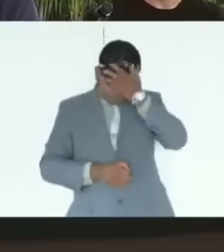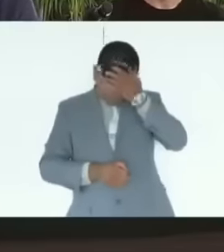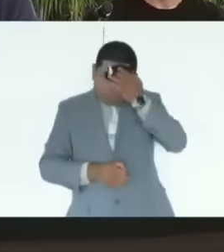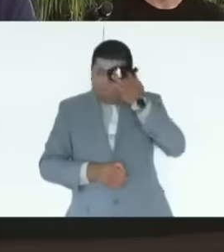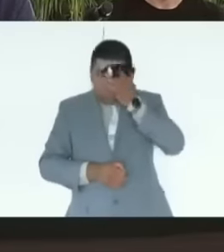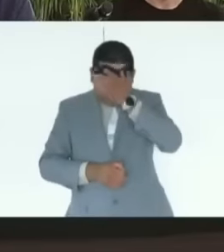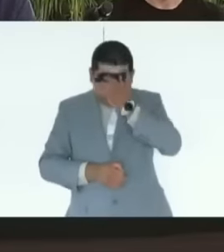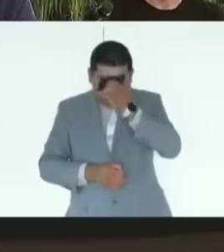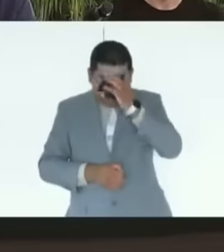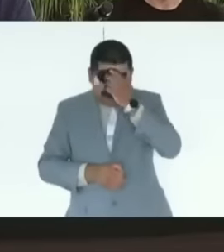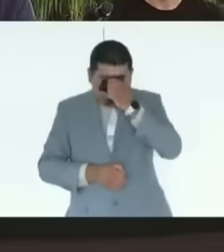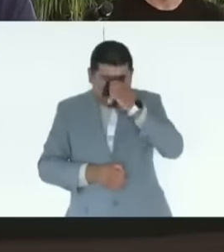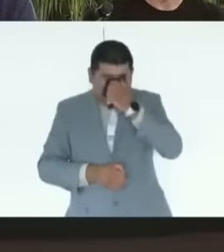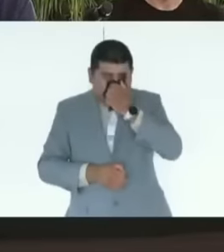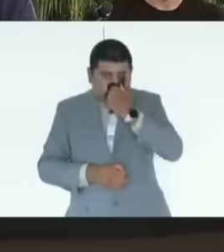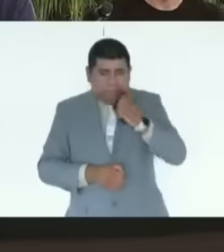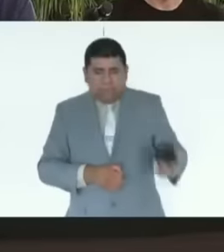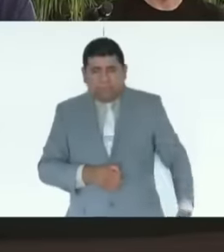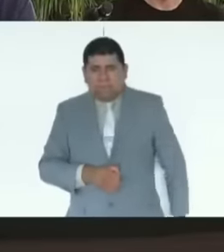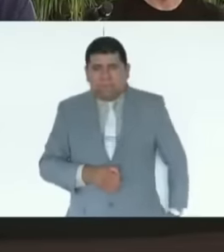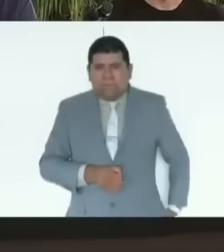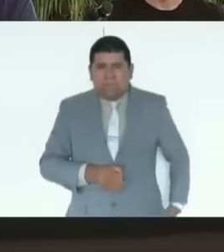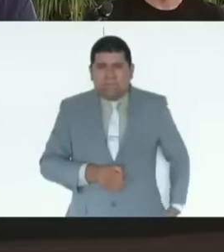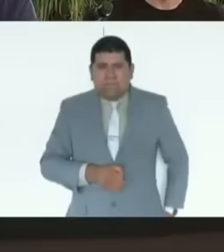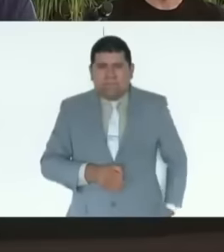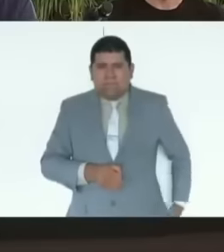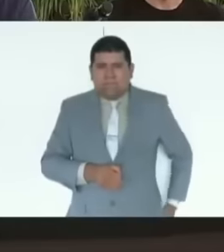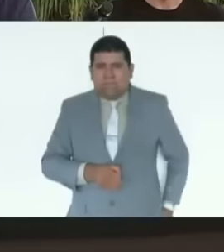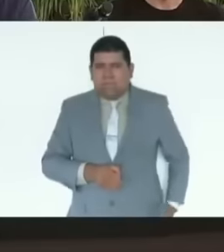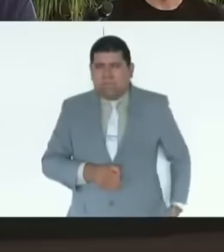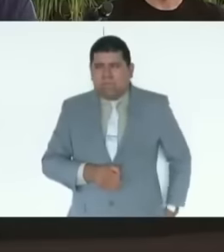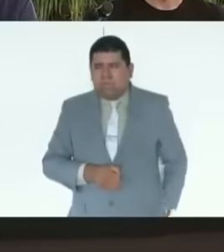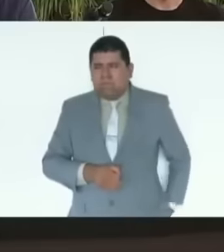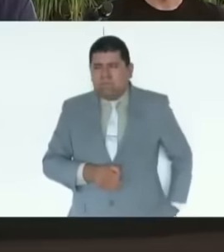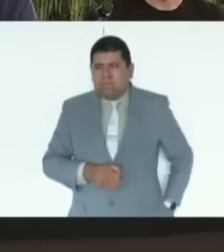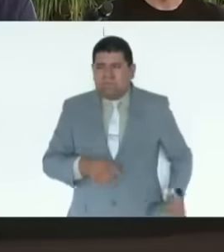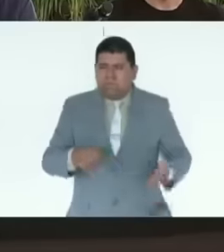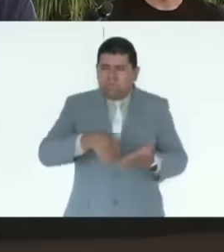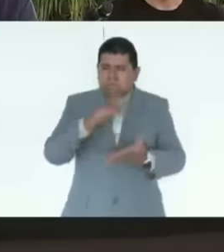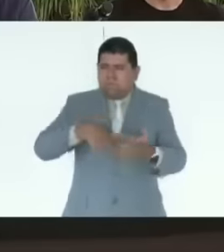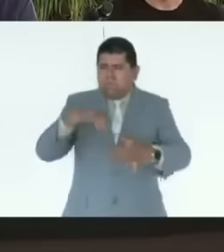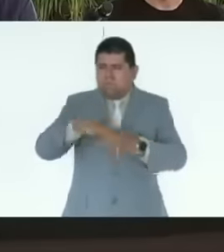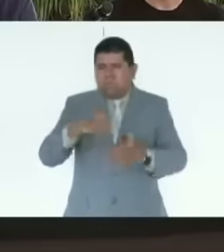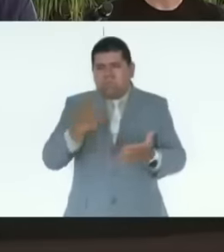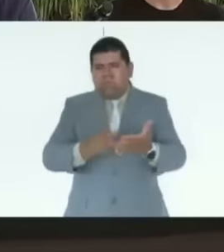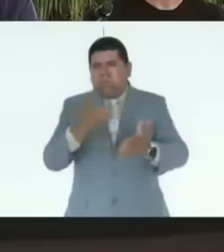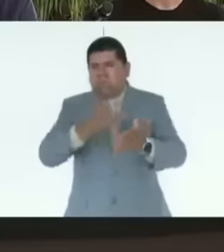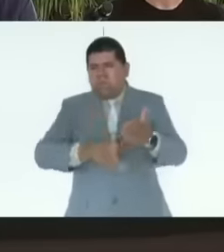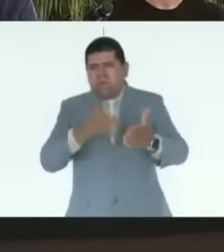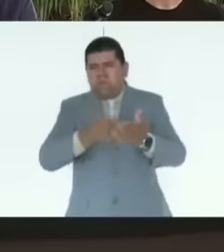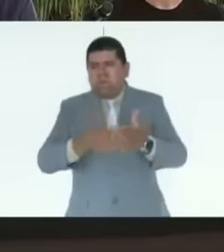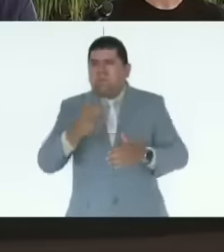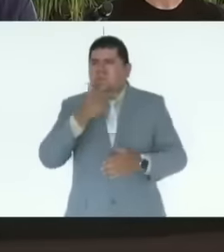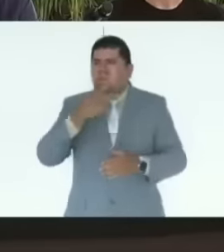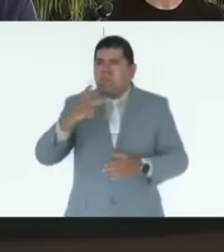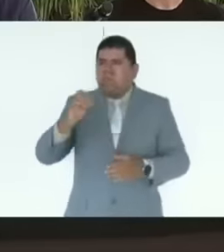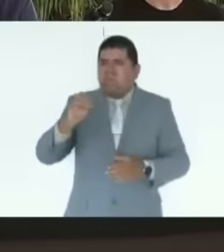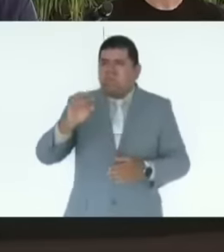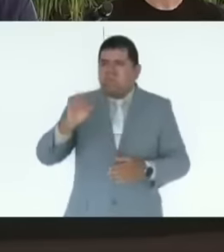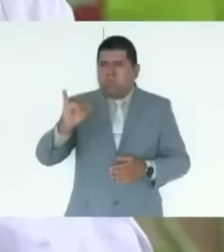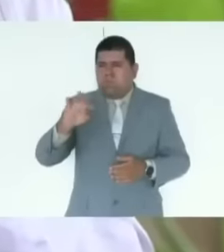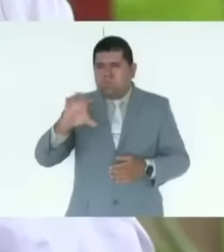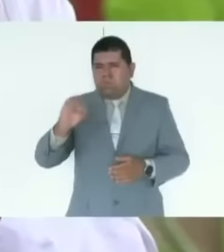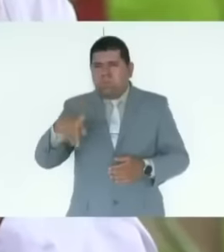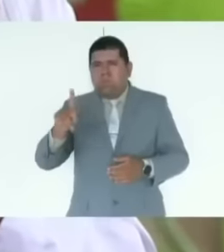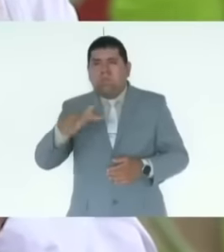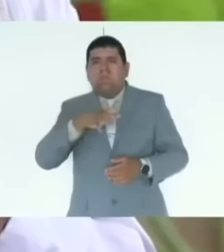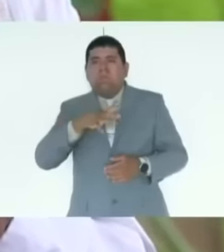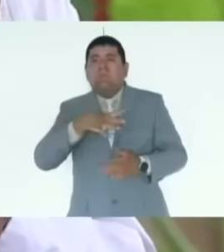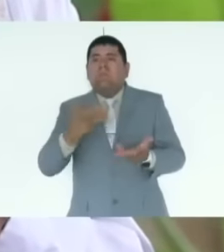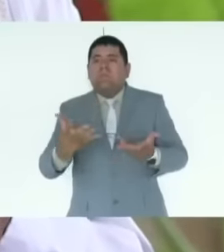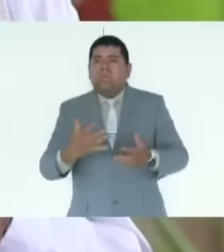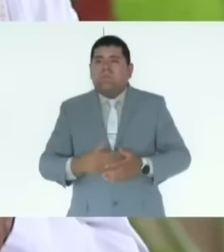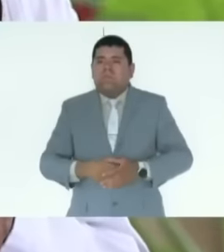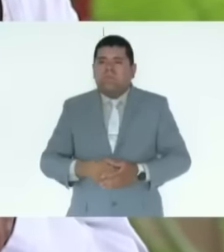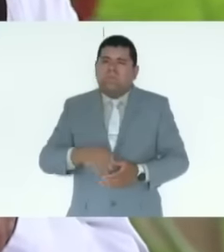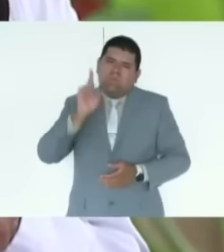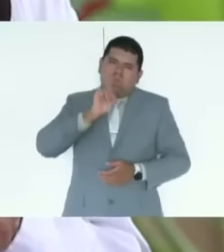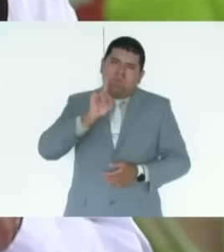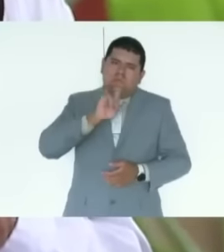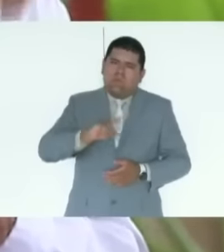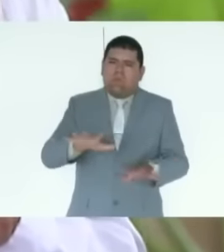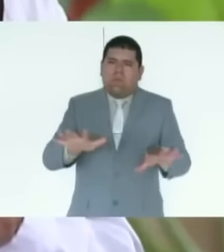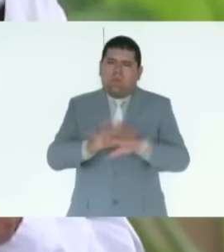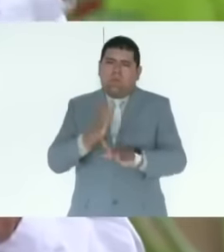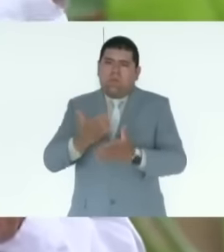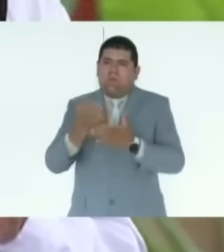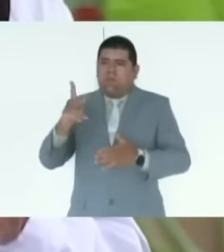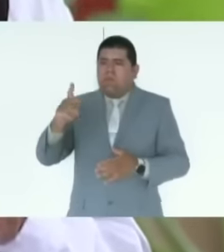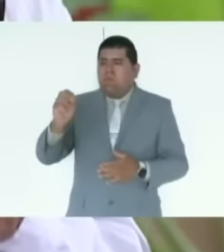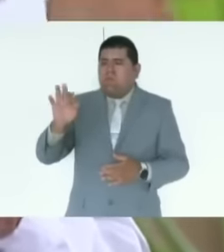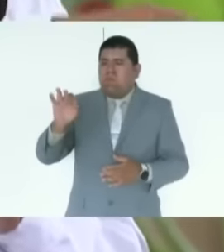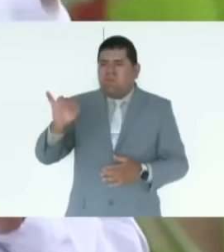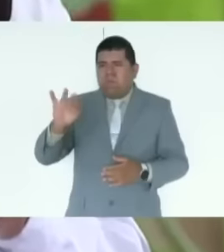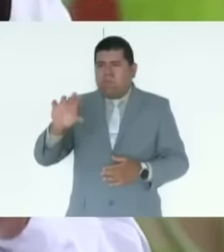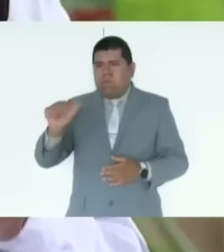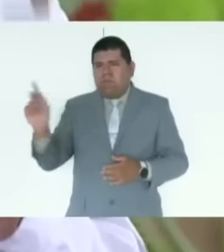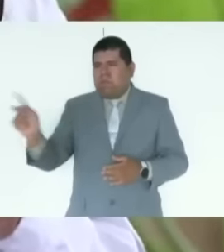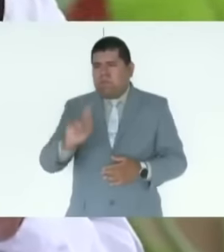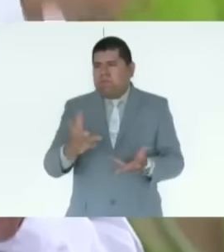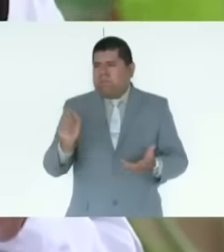as a pending subject democracy was left to us, Don Porfirio left but Doña Porfiria stayed and